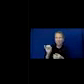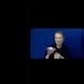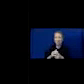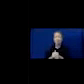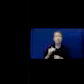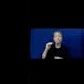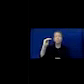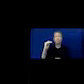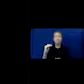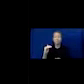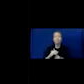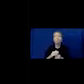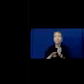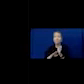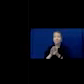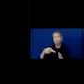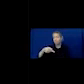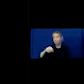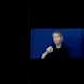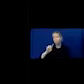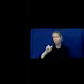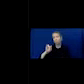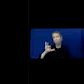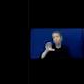development of a portfolio or a visual resume'.